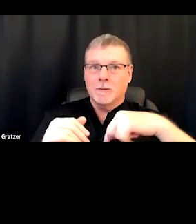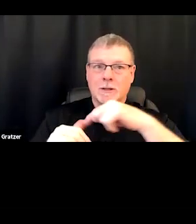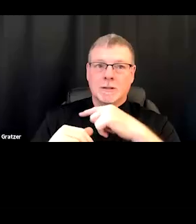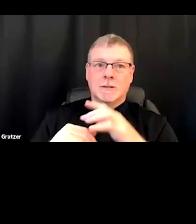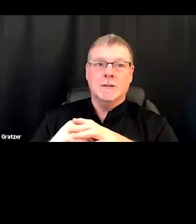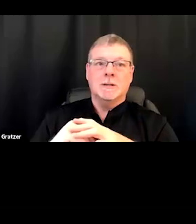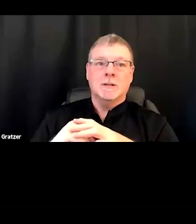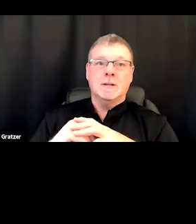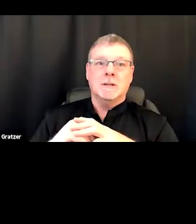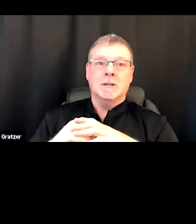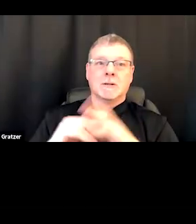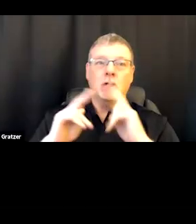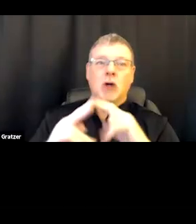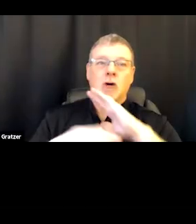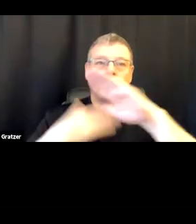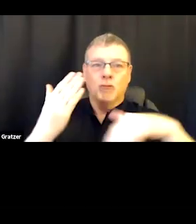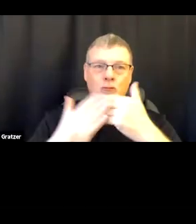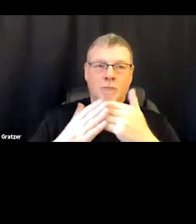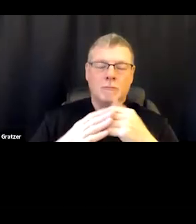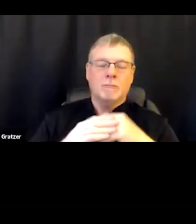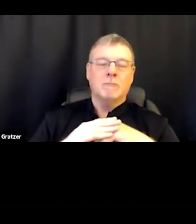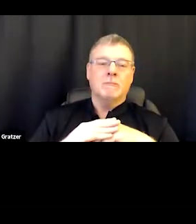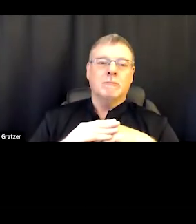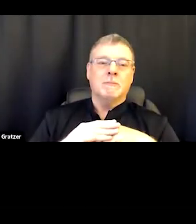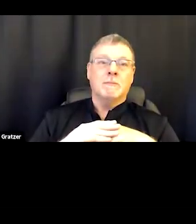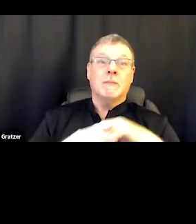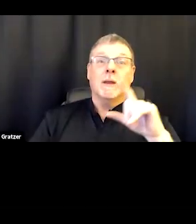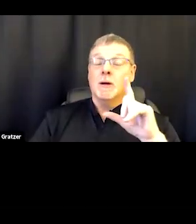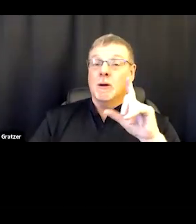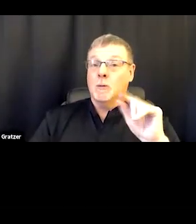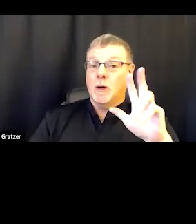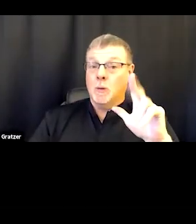In 2023, we expanded to eight units per day